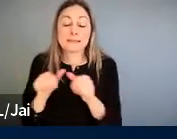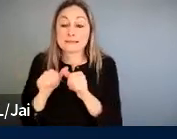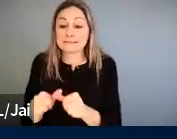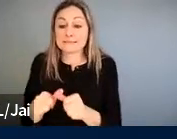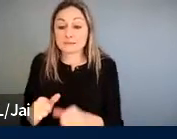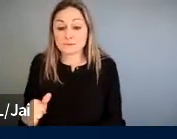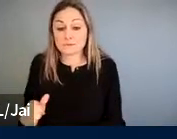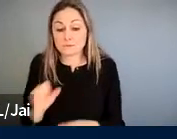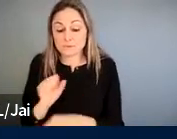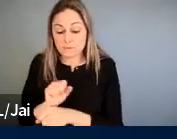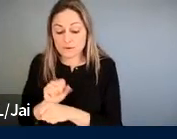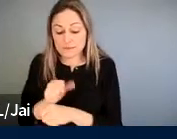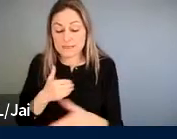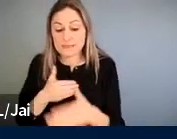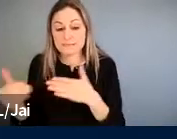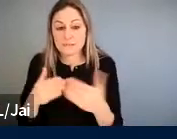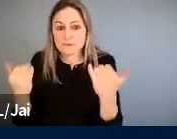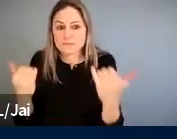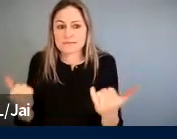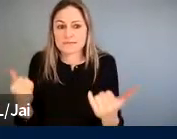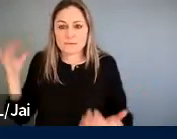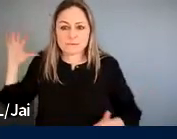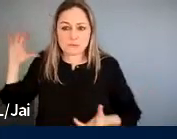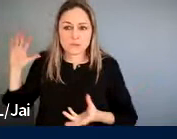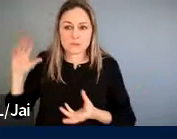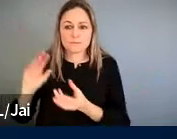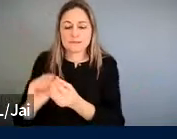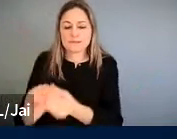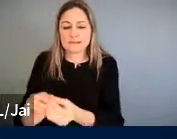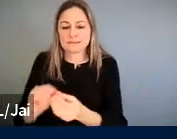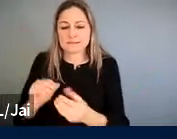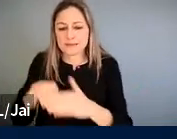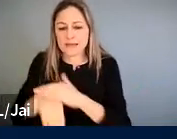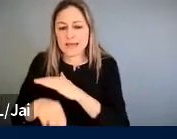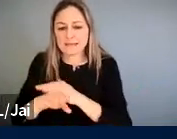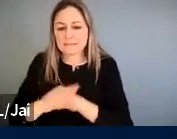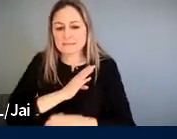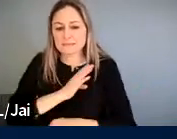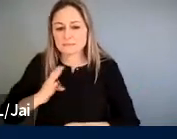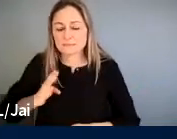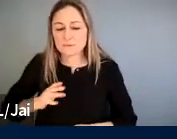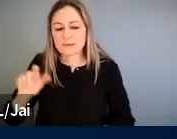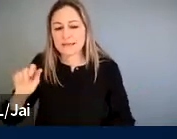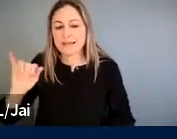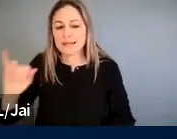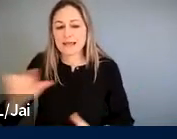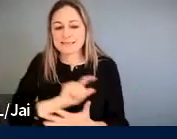today was a culmination of the Access Board's AI Series, this is not the conclusion of the work